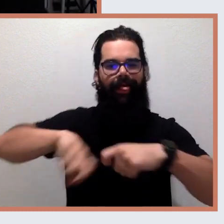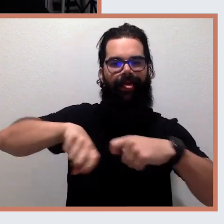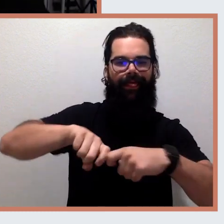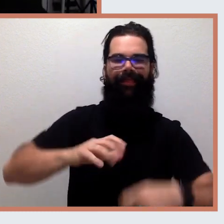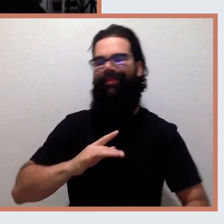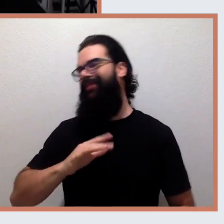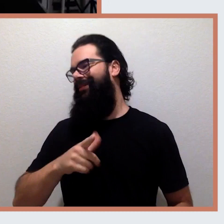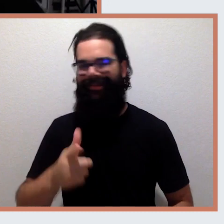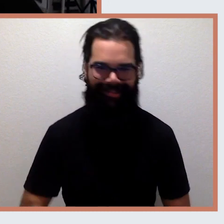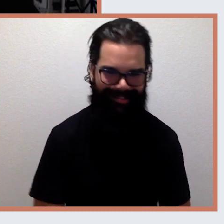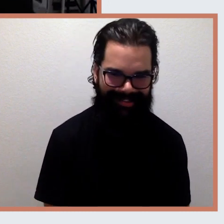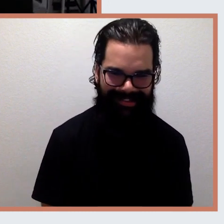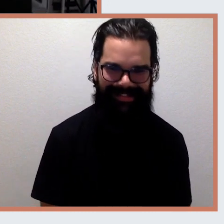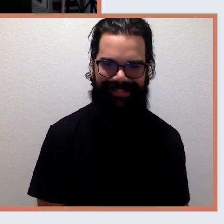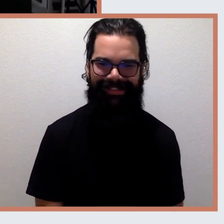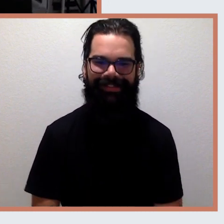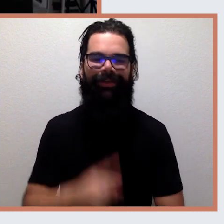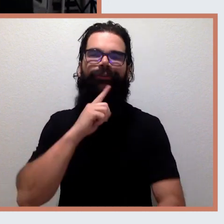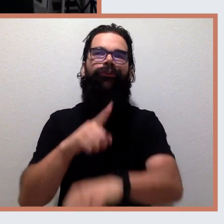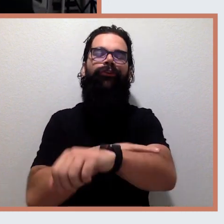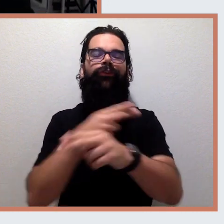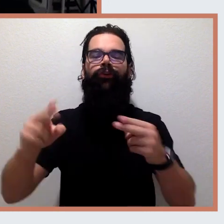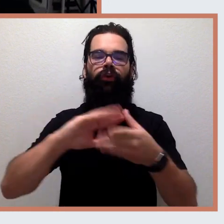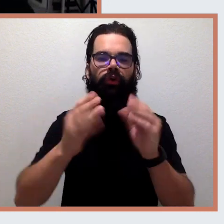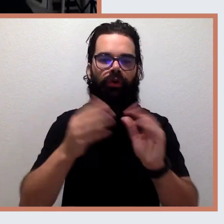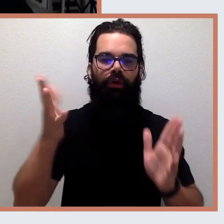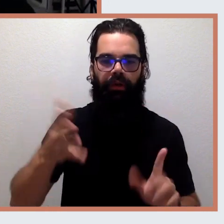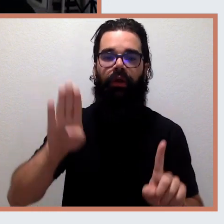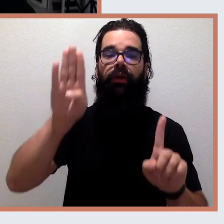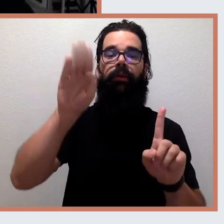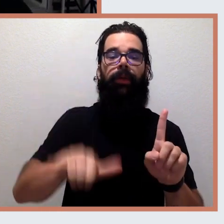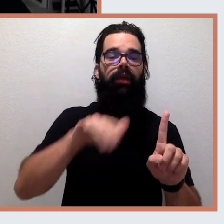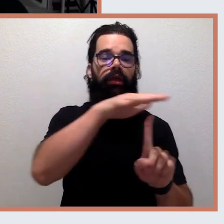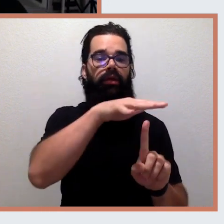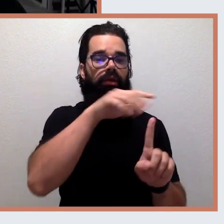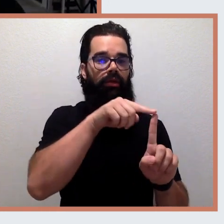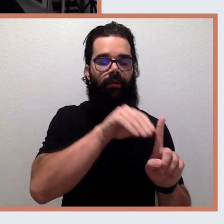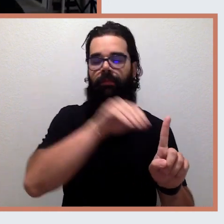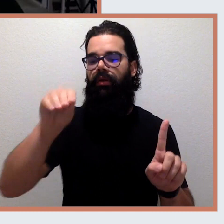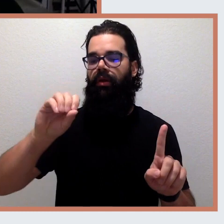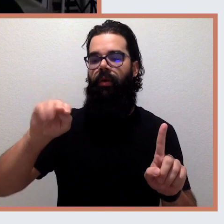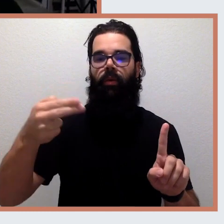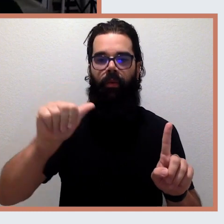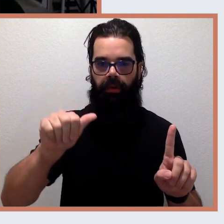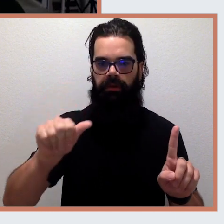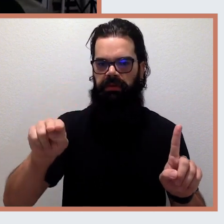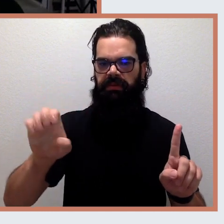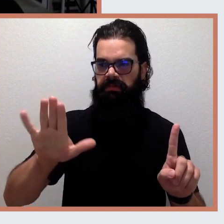Exactly. And so long story short now, so from the Bay Area kid to Omaha, Nebraska,